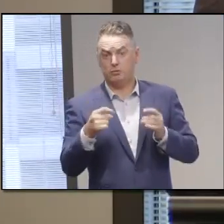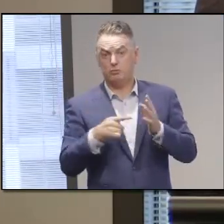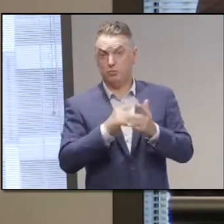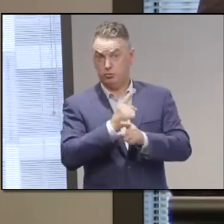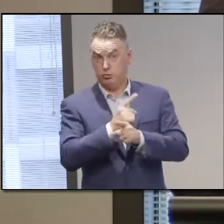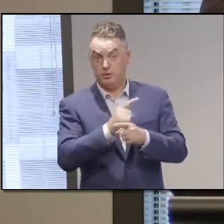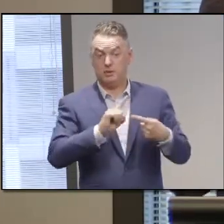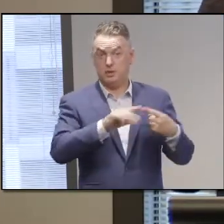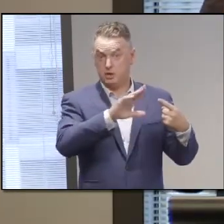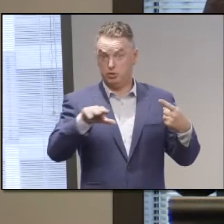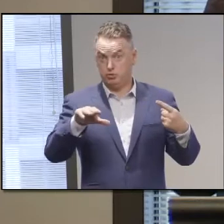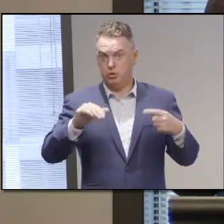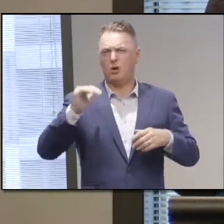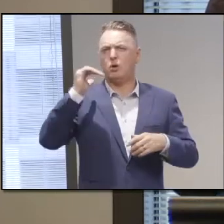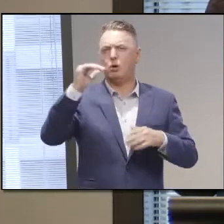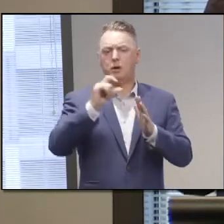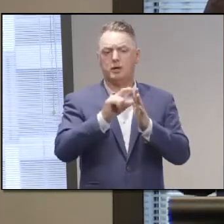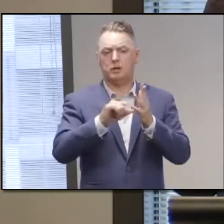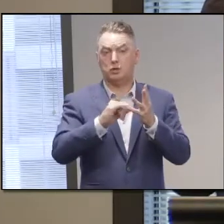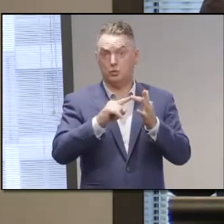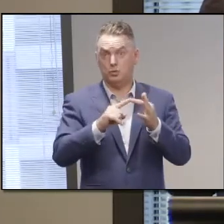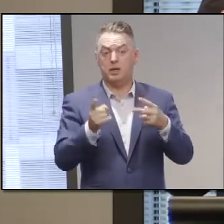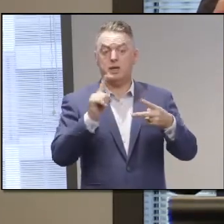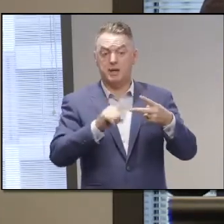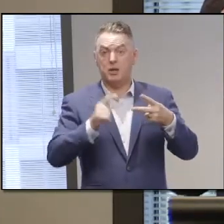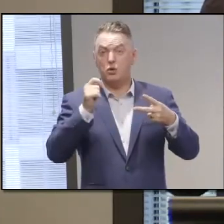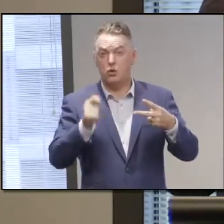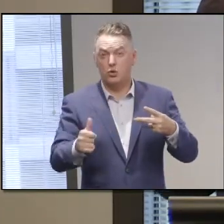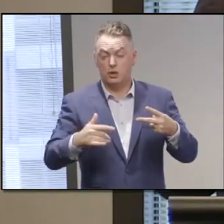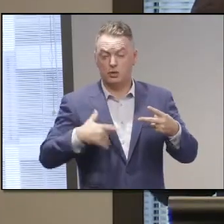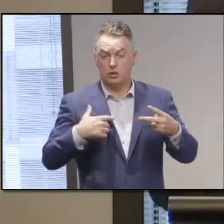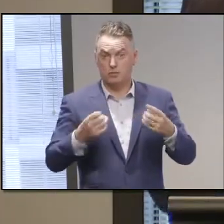a higher dose and early life exposure increases the risk lifelong risk for chronic disease.